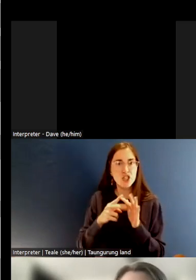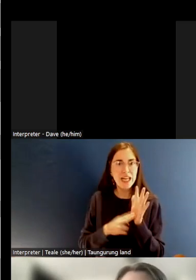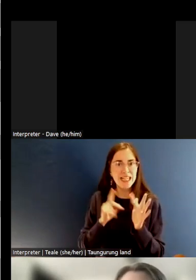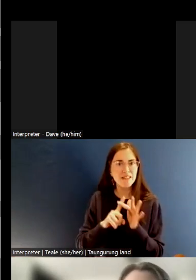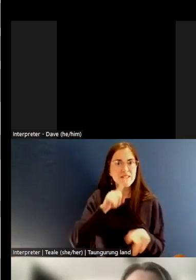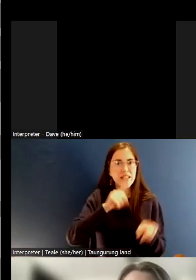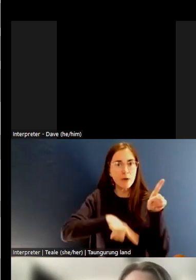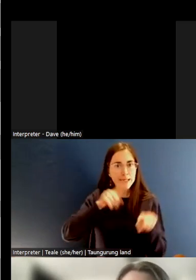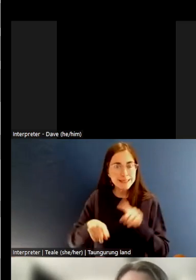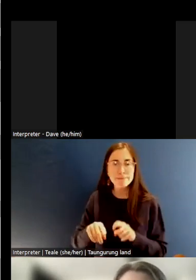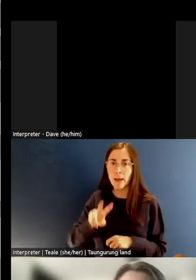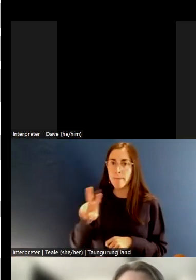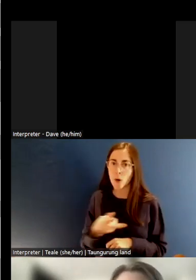And yes, they each did carry one.